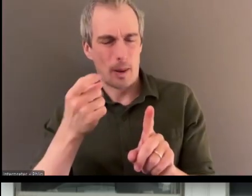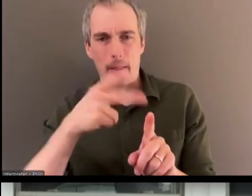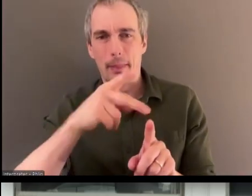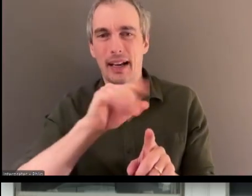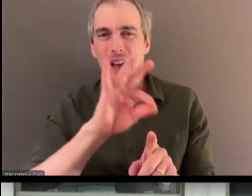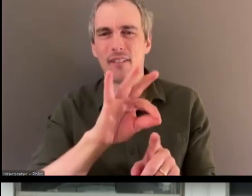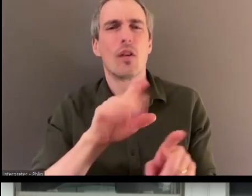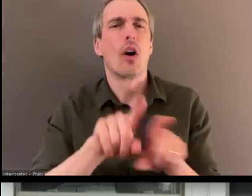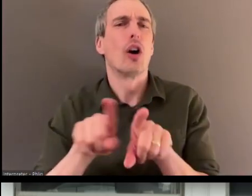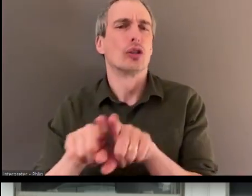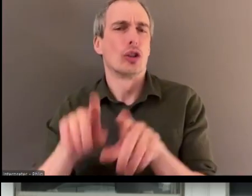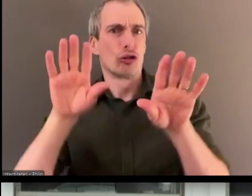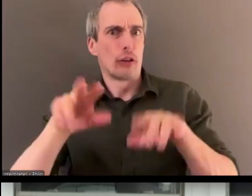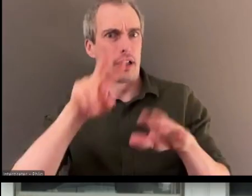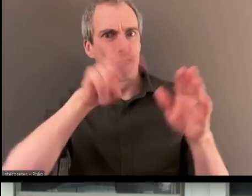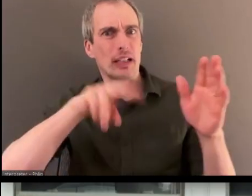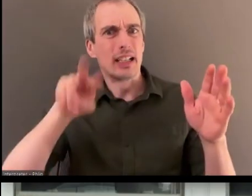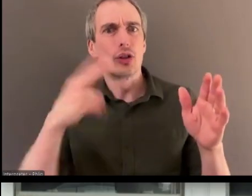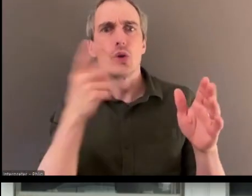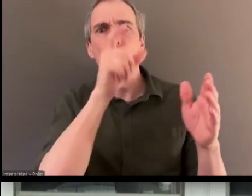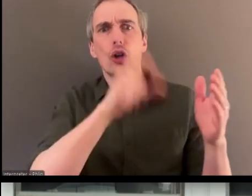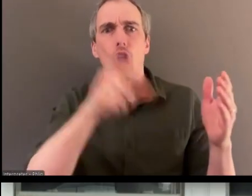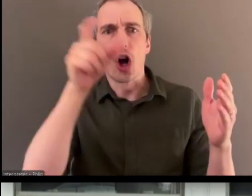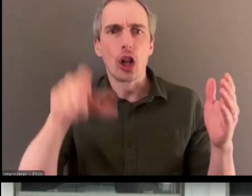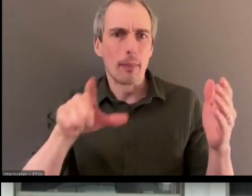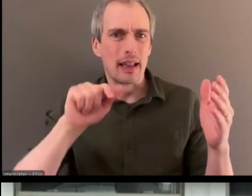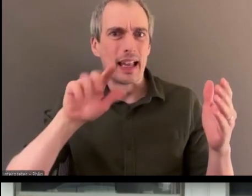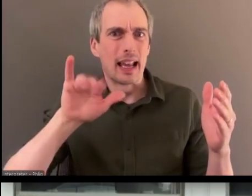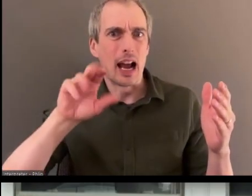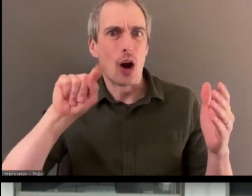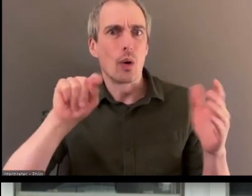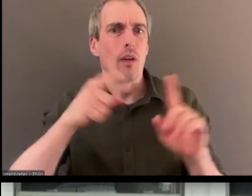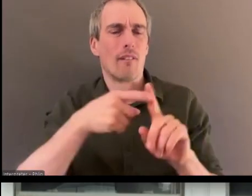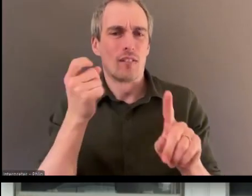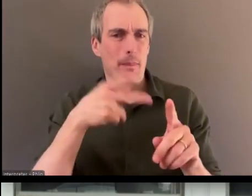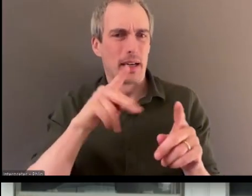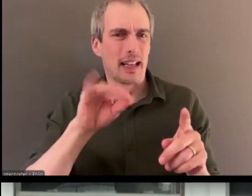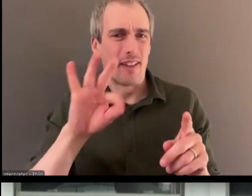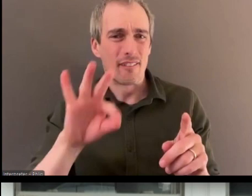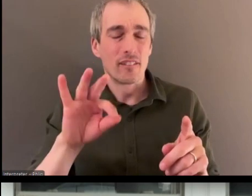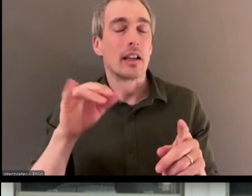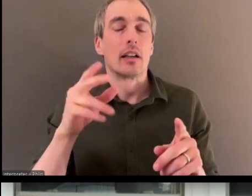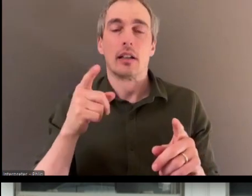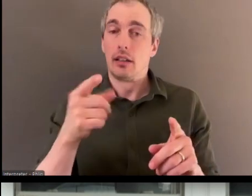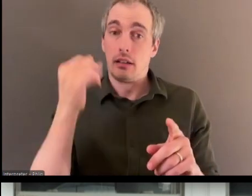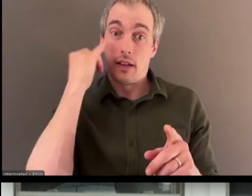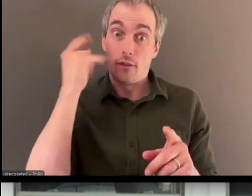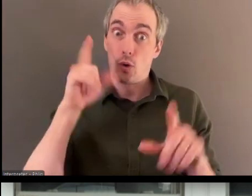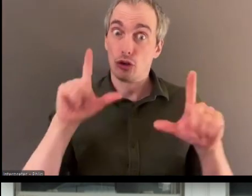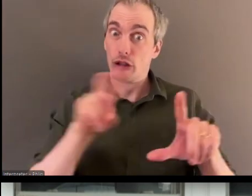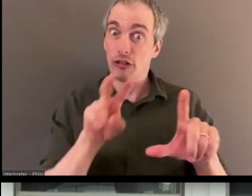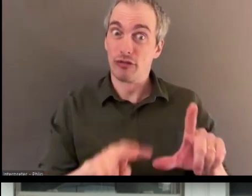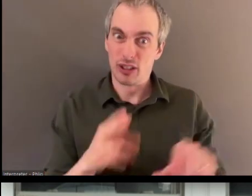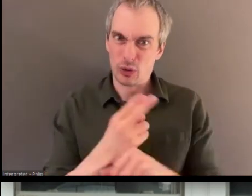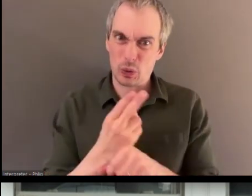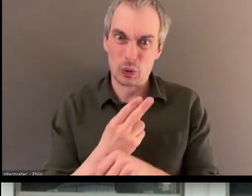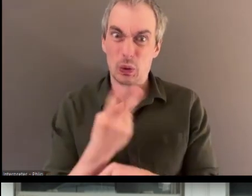reader user, I'm sure brings chills to your spine as well just because you can't control where that